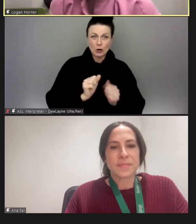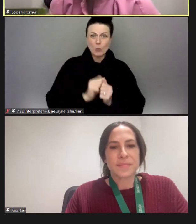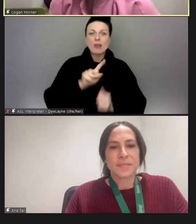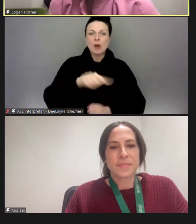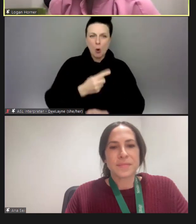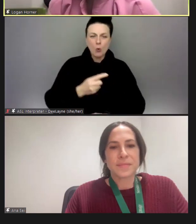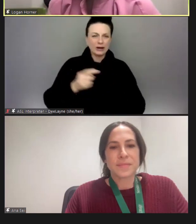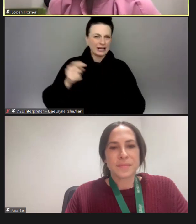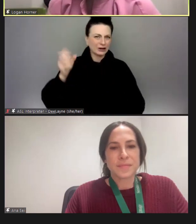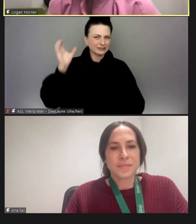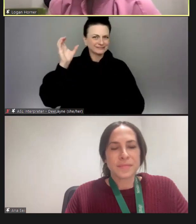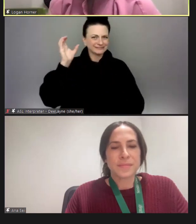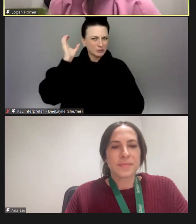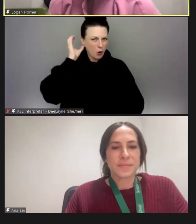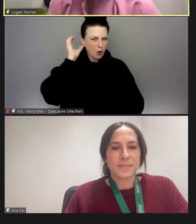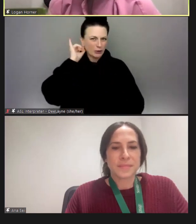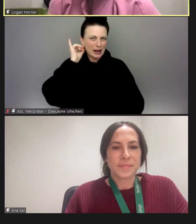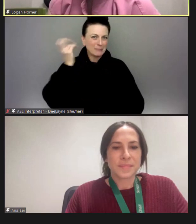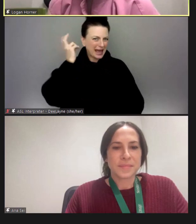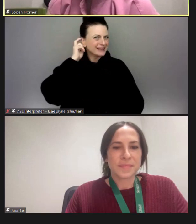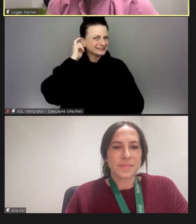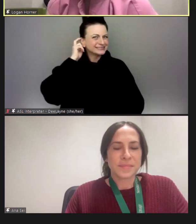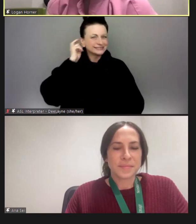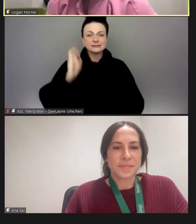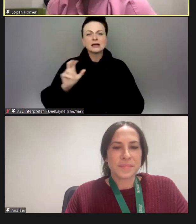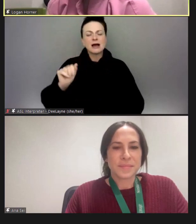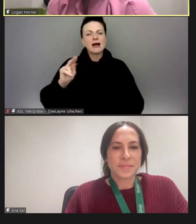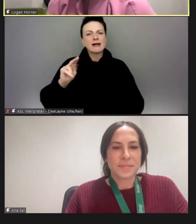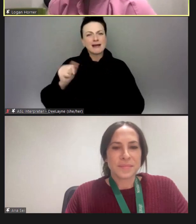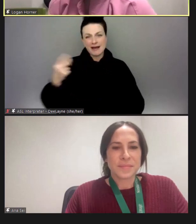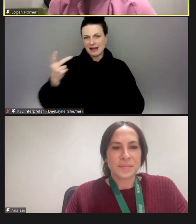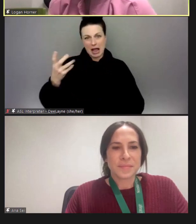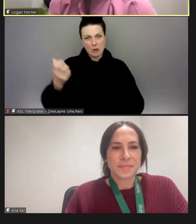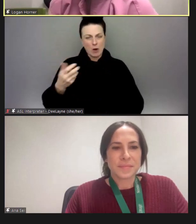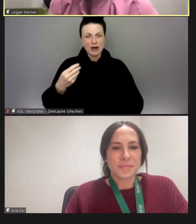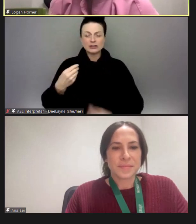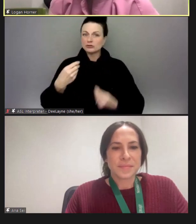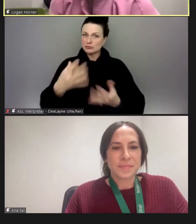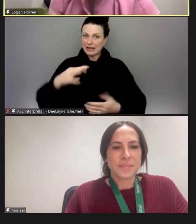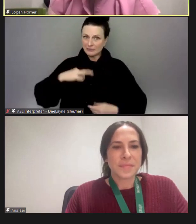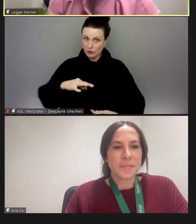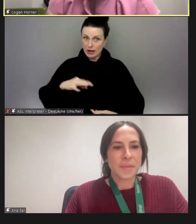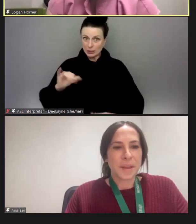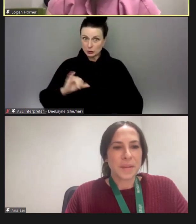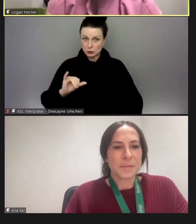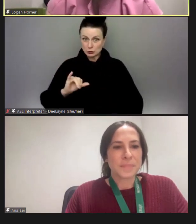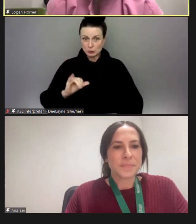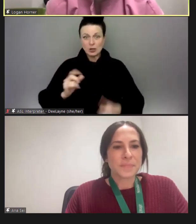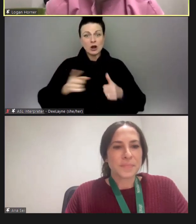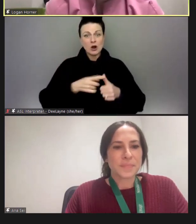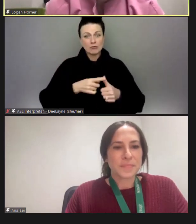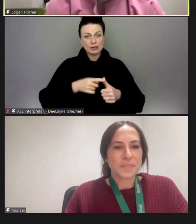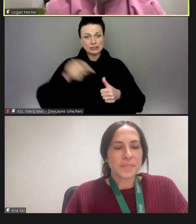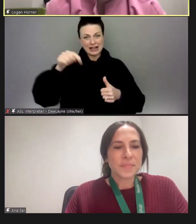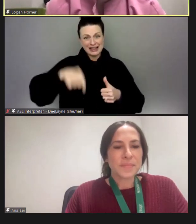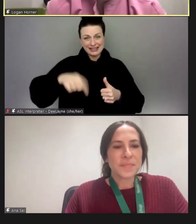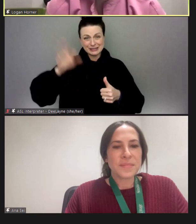implants uh Anna and I also wanted to give some credit when we origin did this